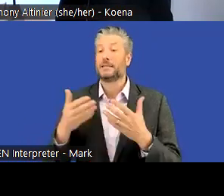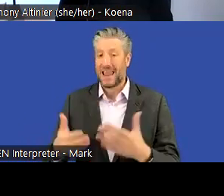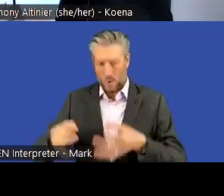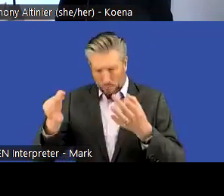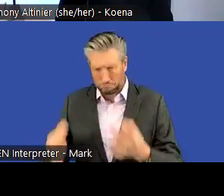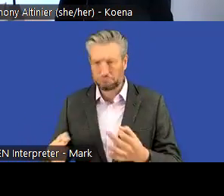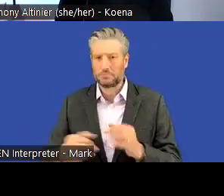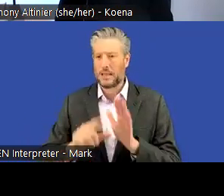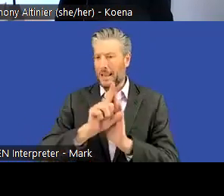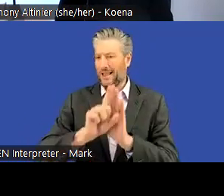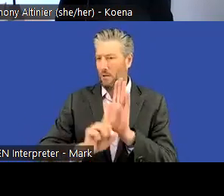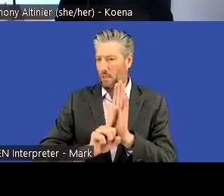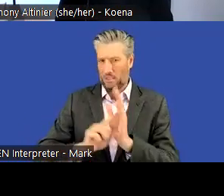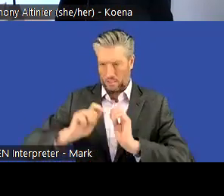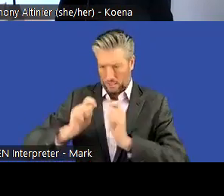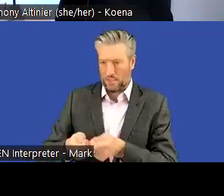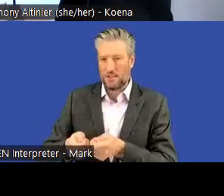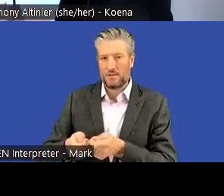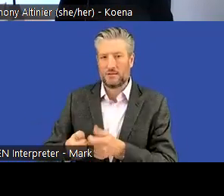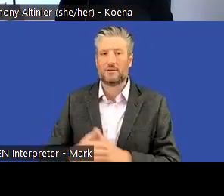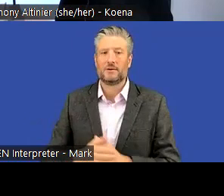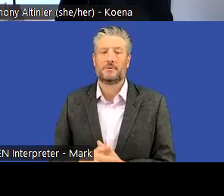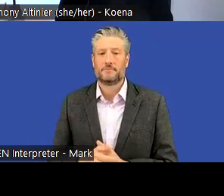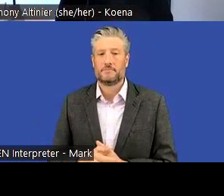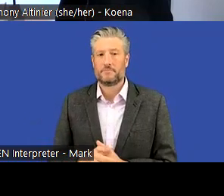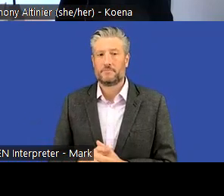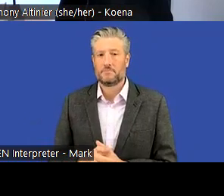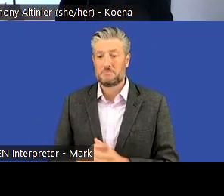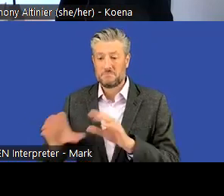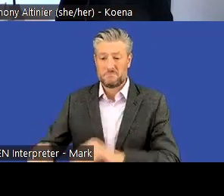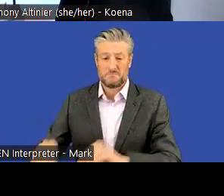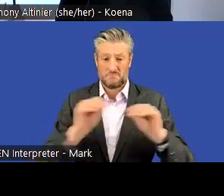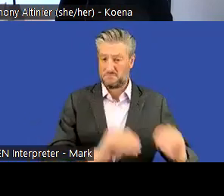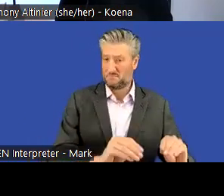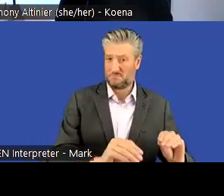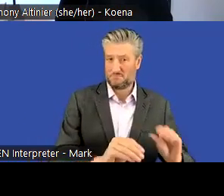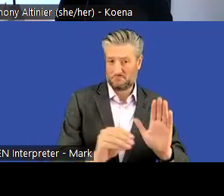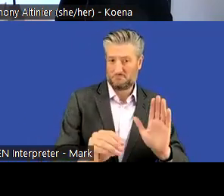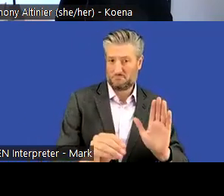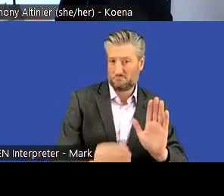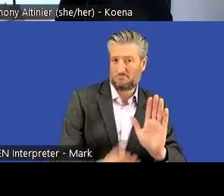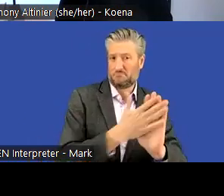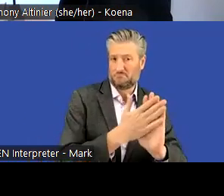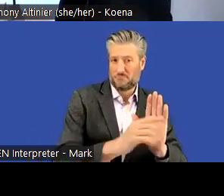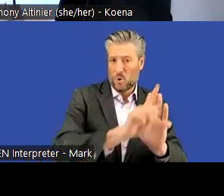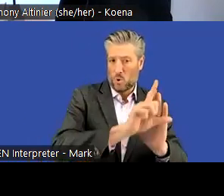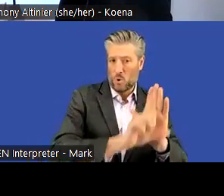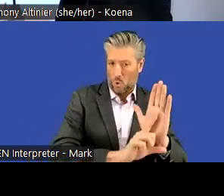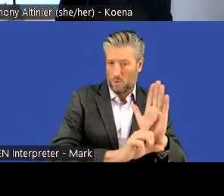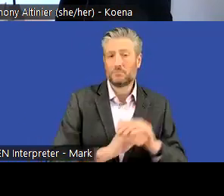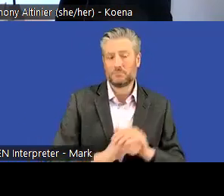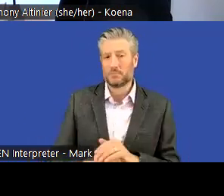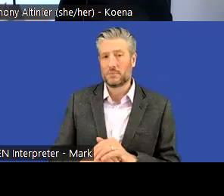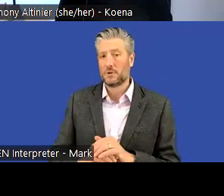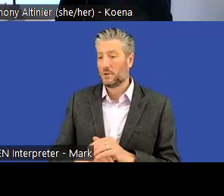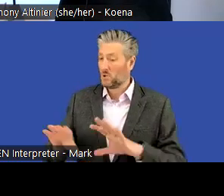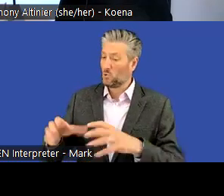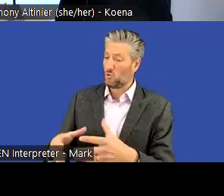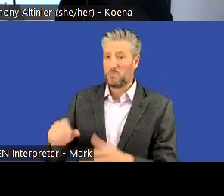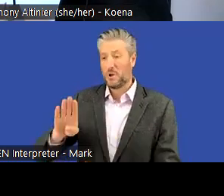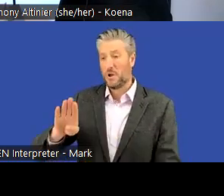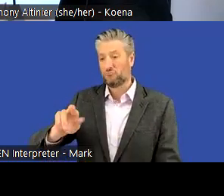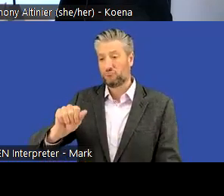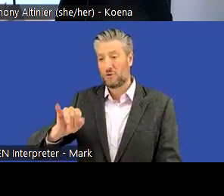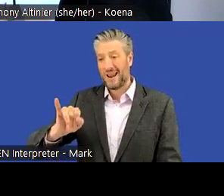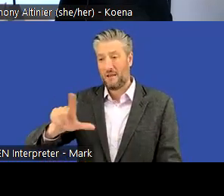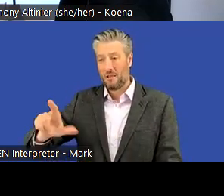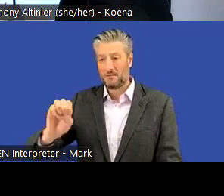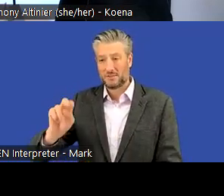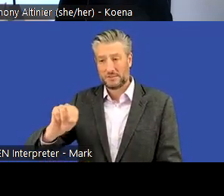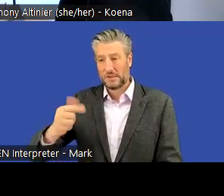So BrailleNet didn't find another purpose, and they closed the door in June of this year.